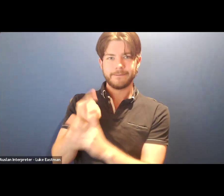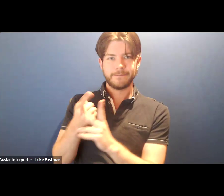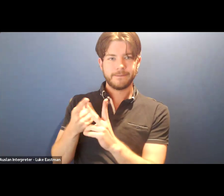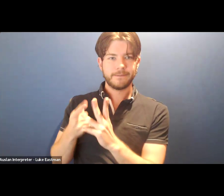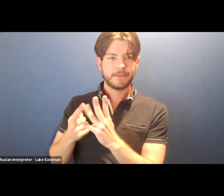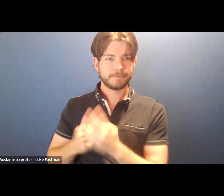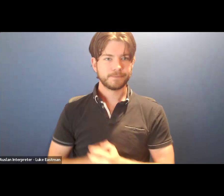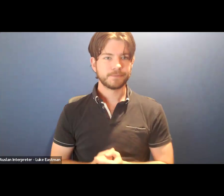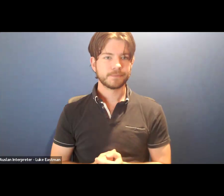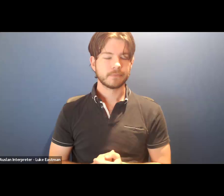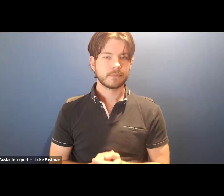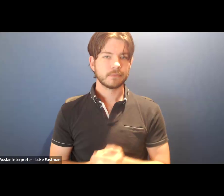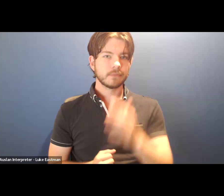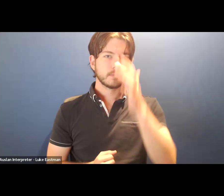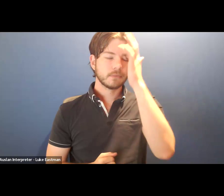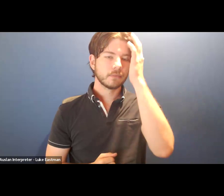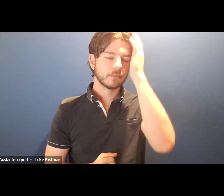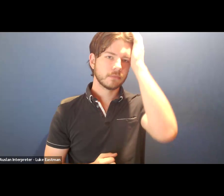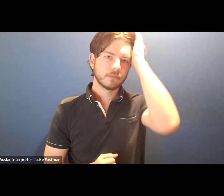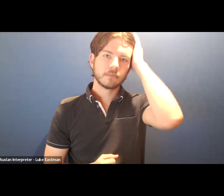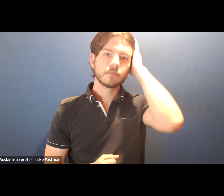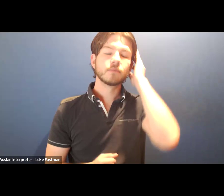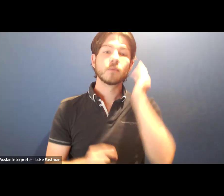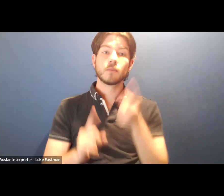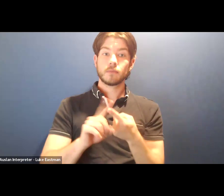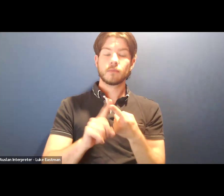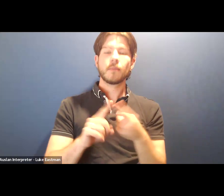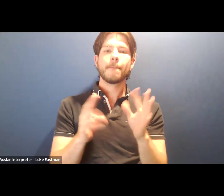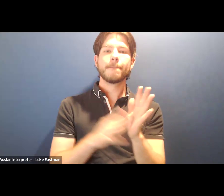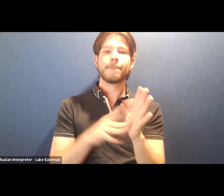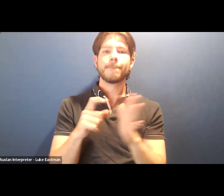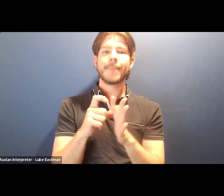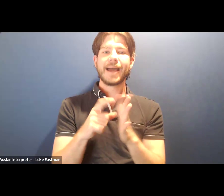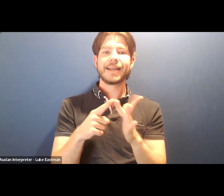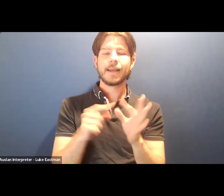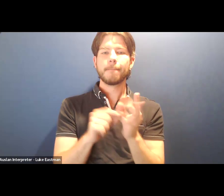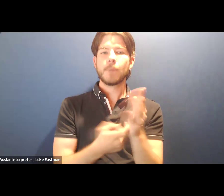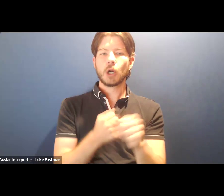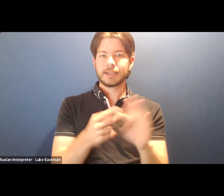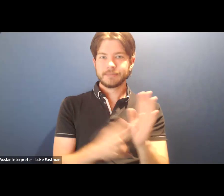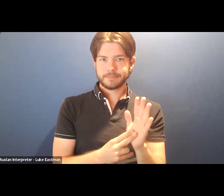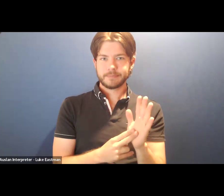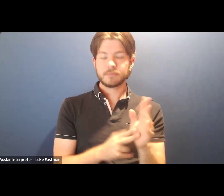themselves. So firstly we have Maddie Bergen